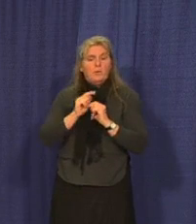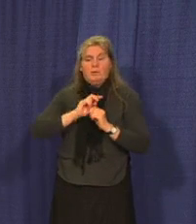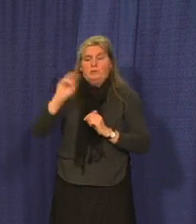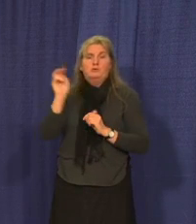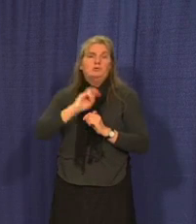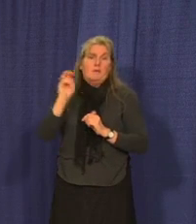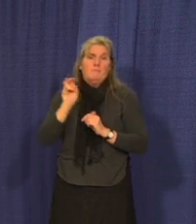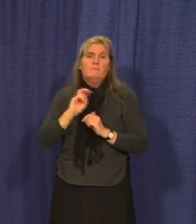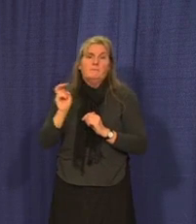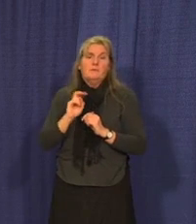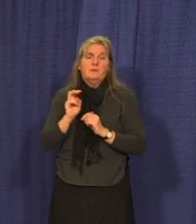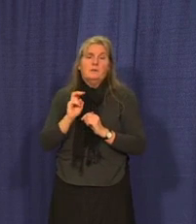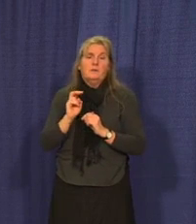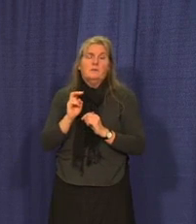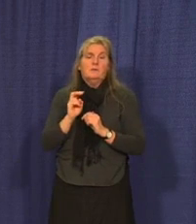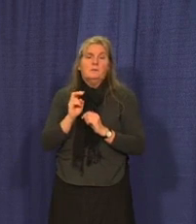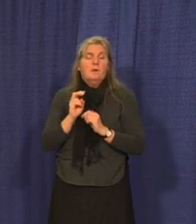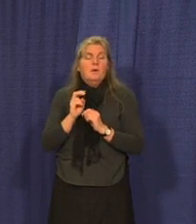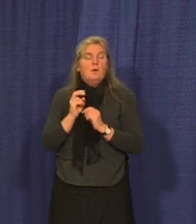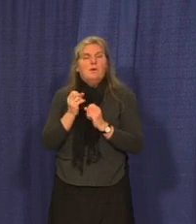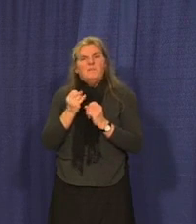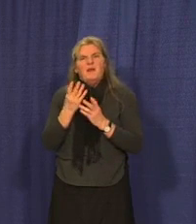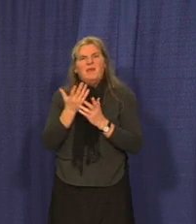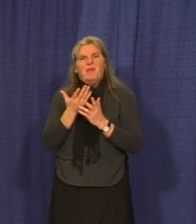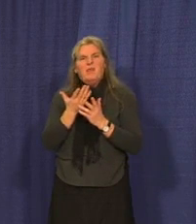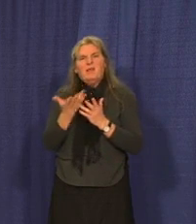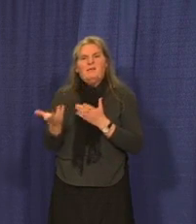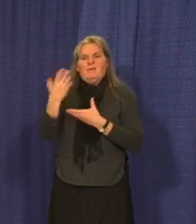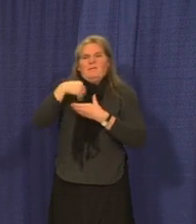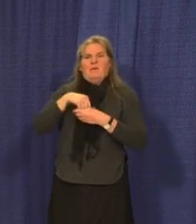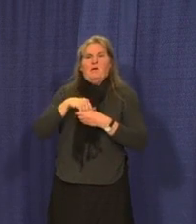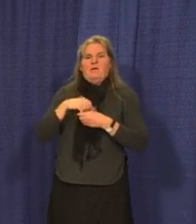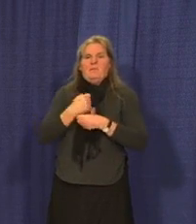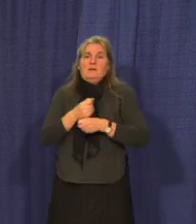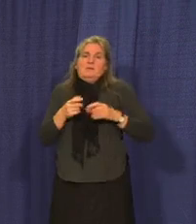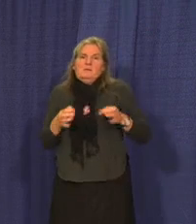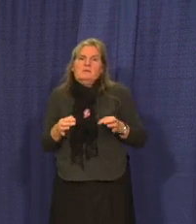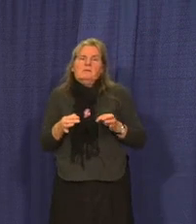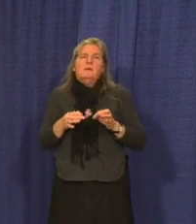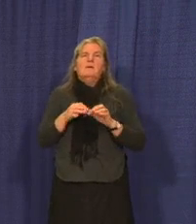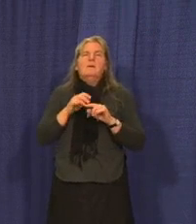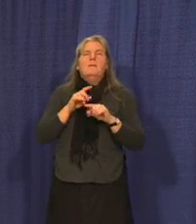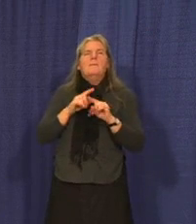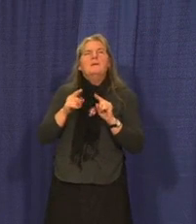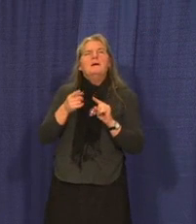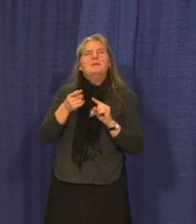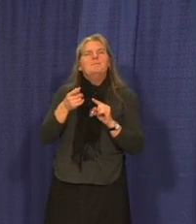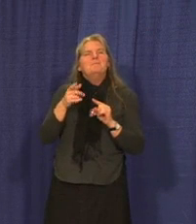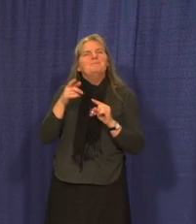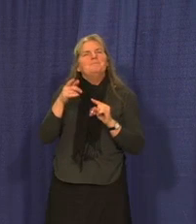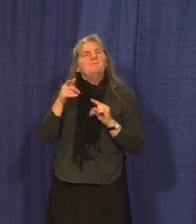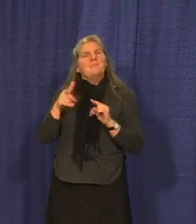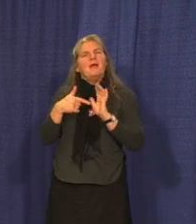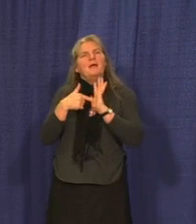week alone by 15 percent. It is not just one thing to consider, it is a whole bunch of things.